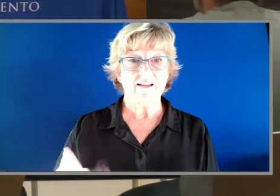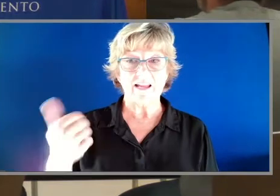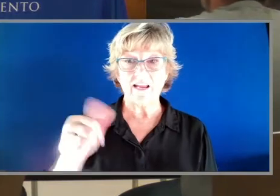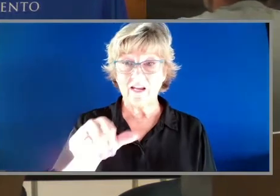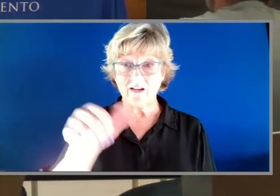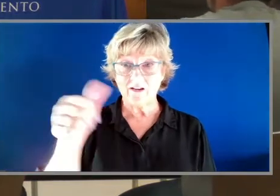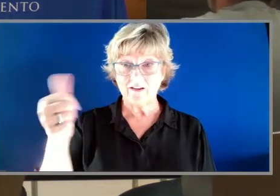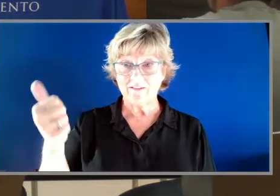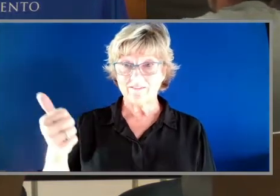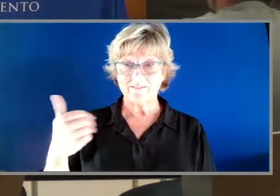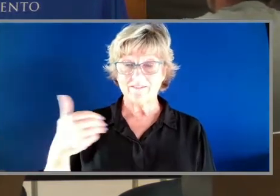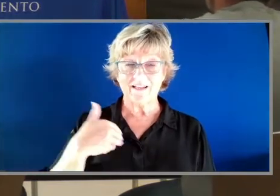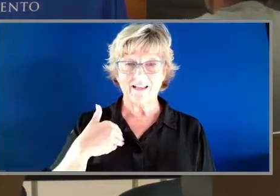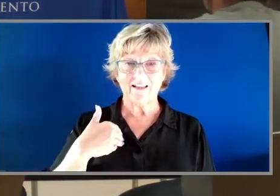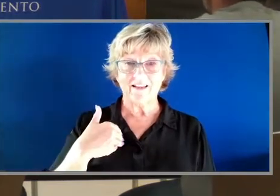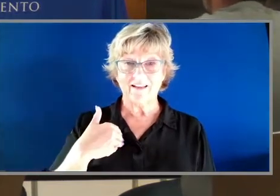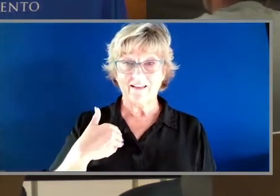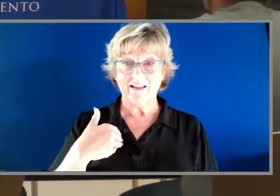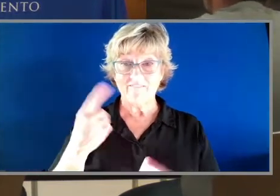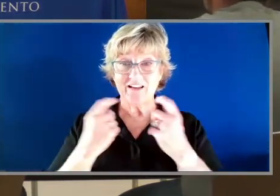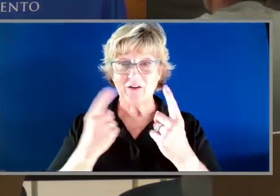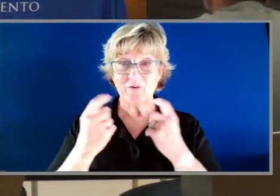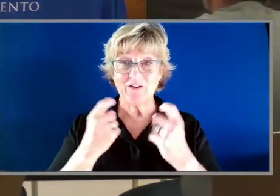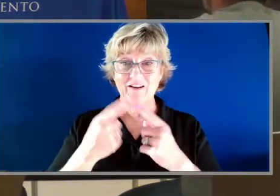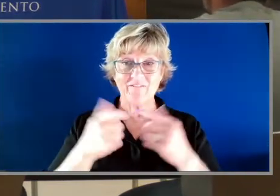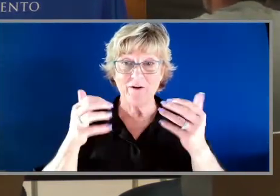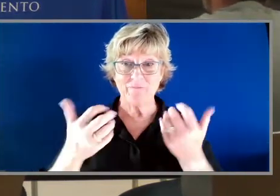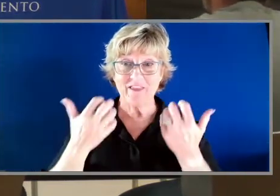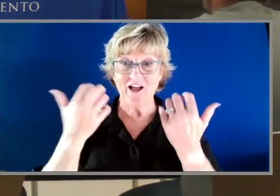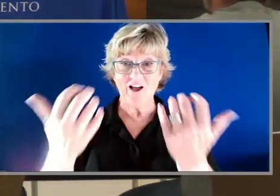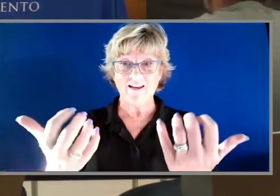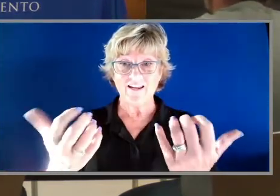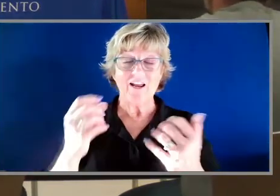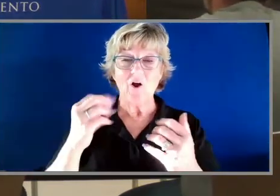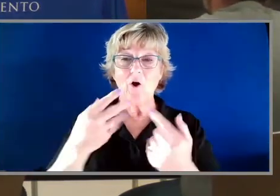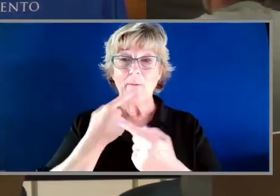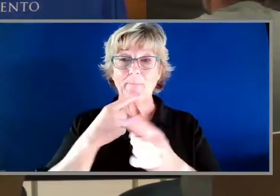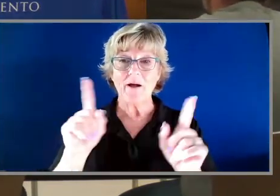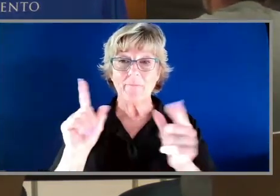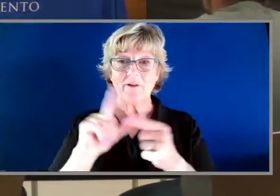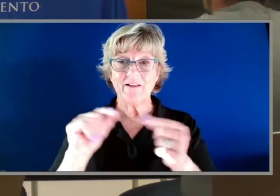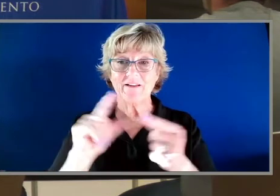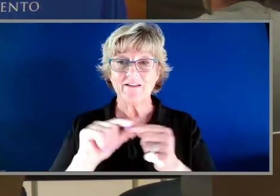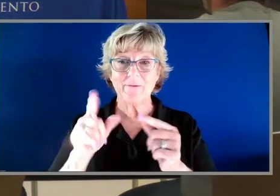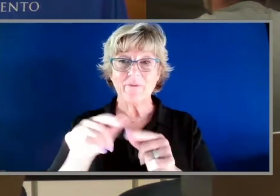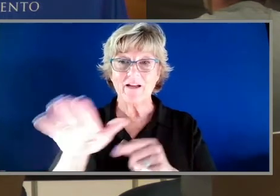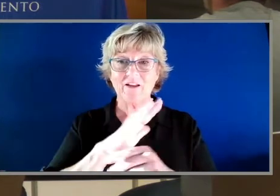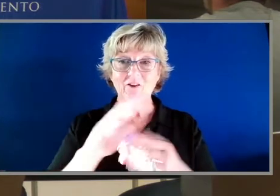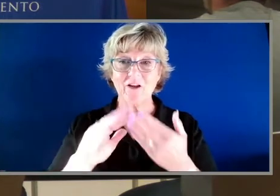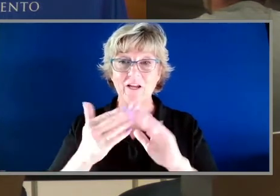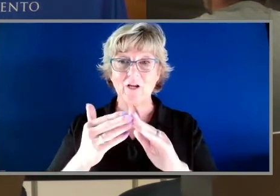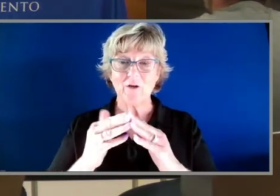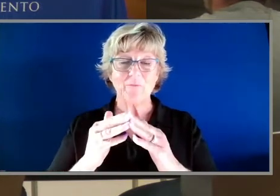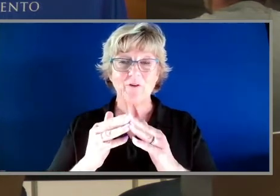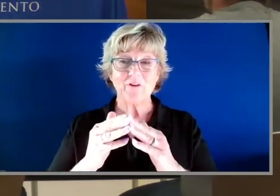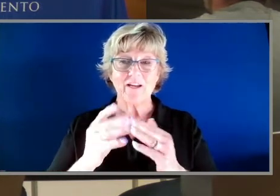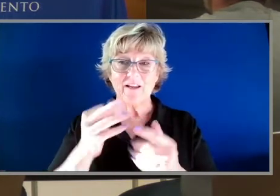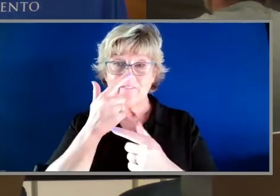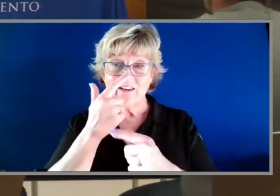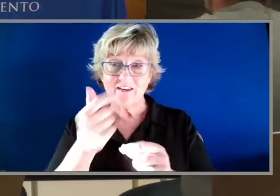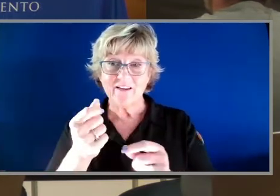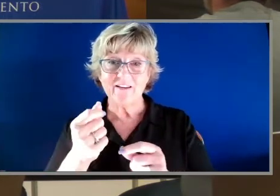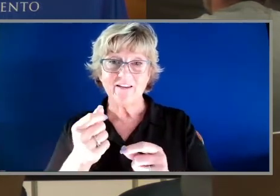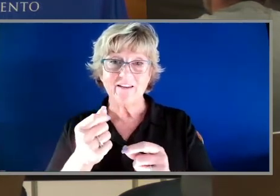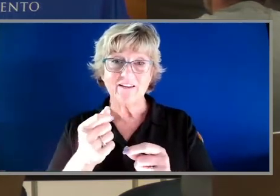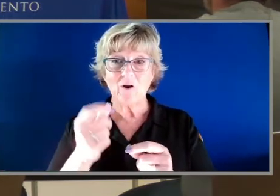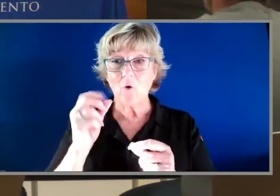Thank you appreciate that anyone else have any other questions from our audience or any public testimony about your community